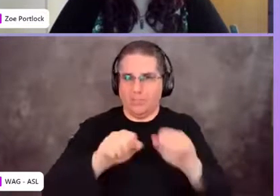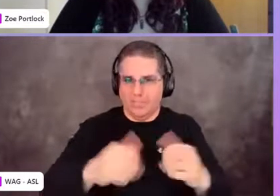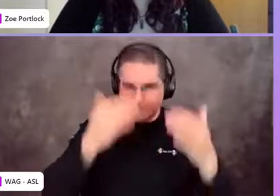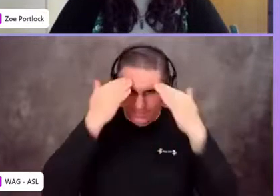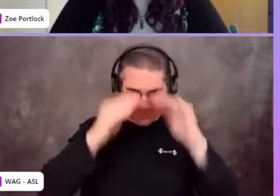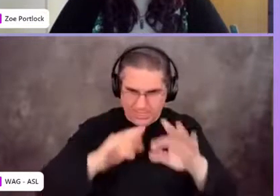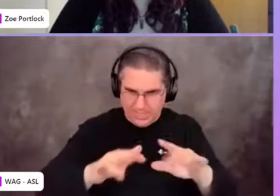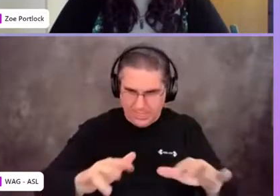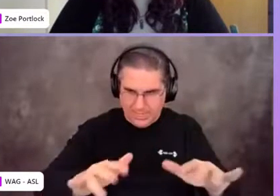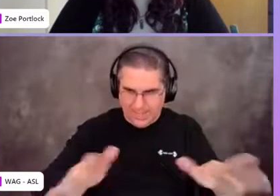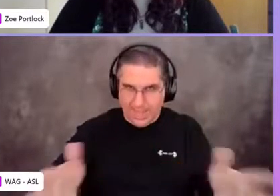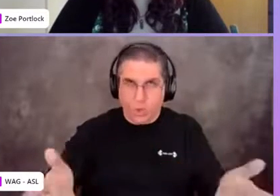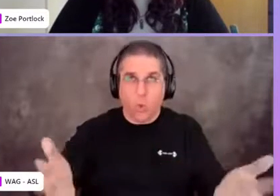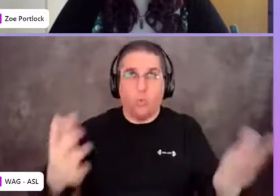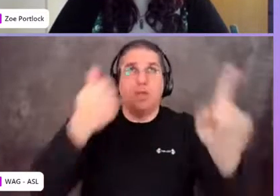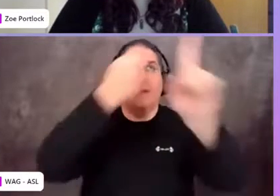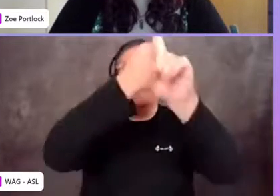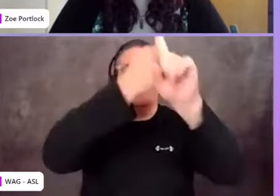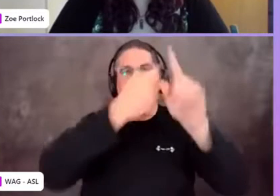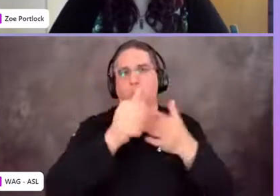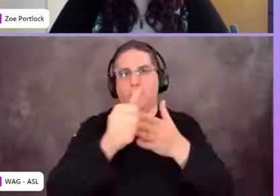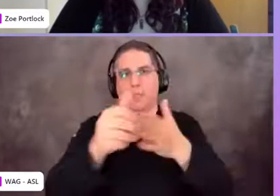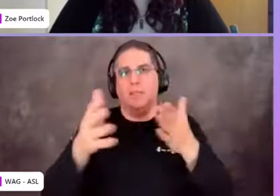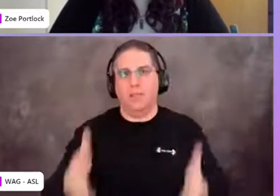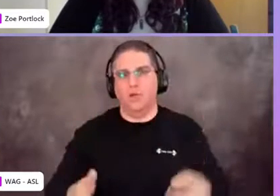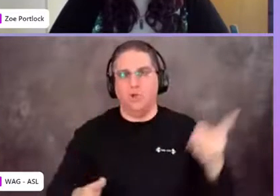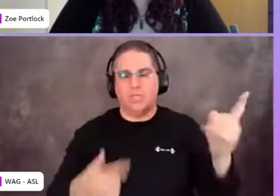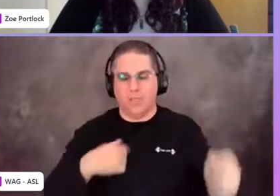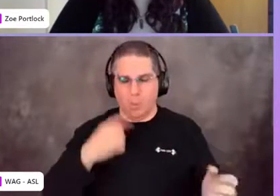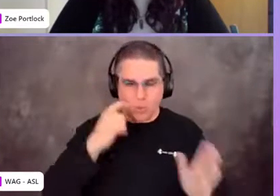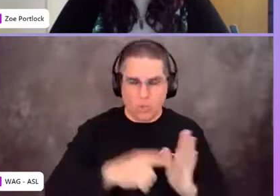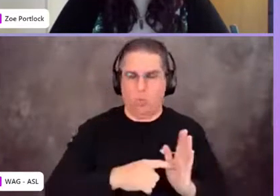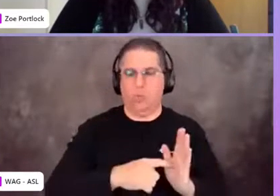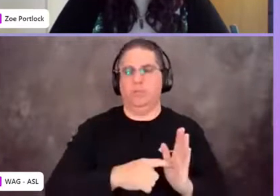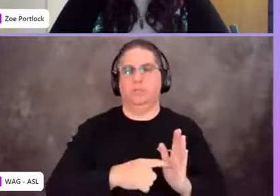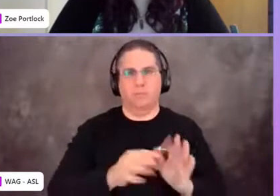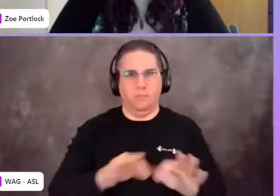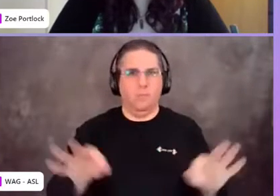saying can you give us money to work on accessibility, but to get accessibility on everyone's radar and overtime